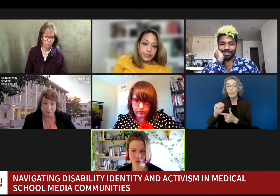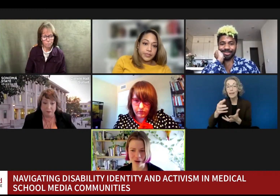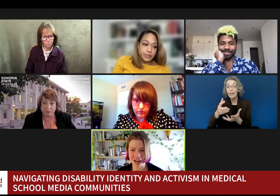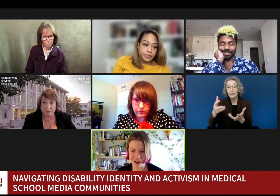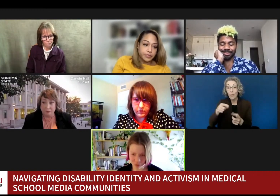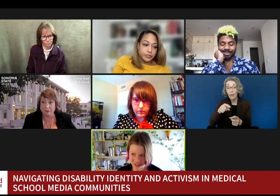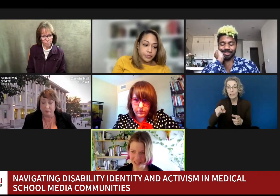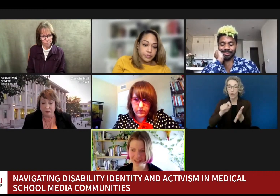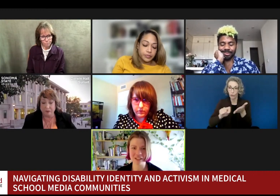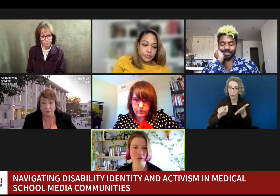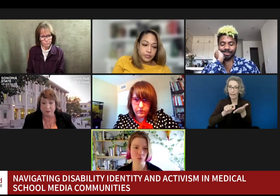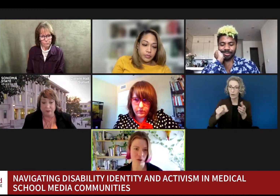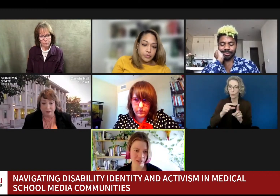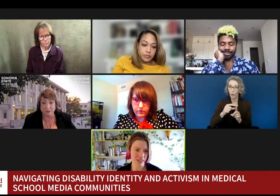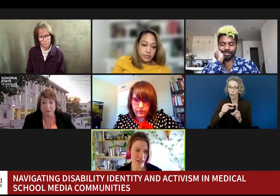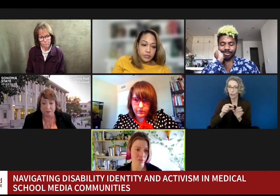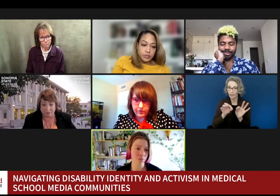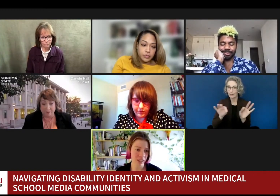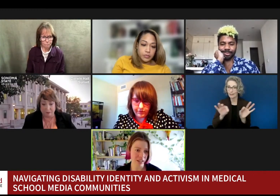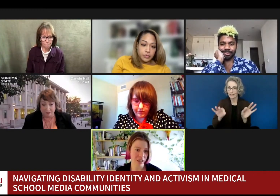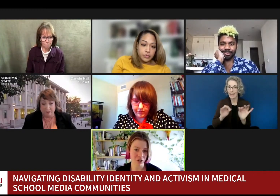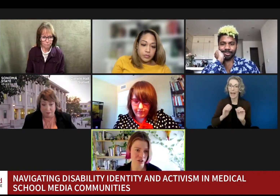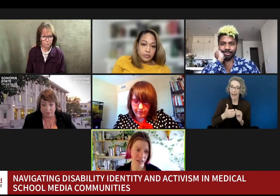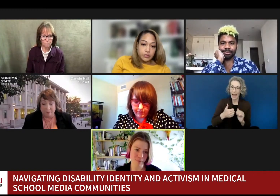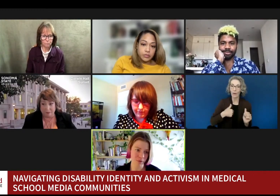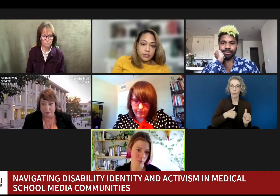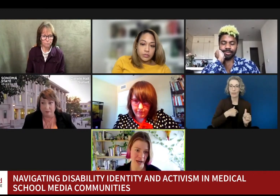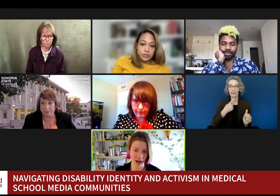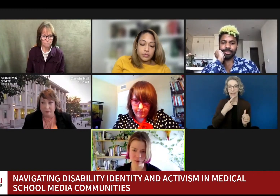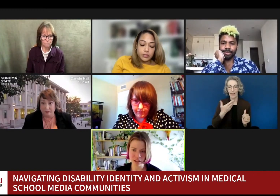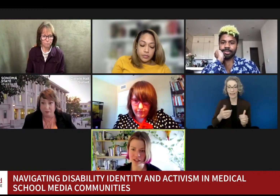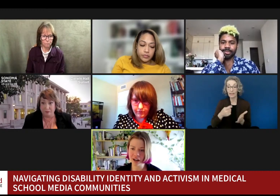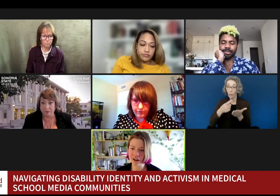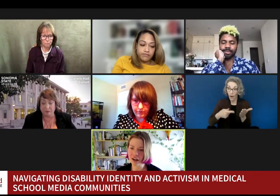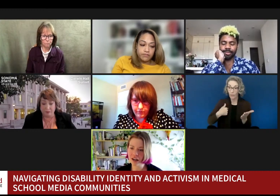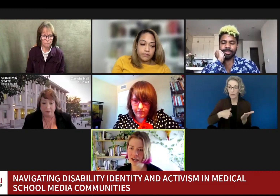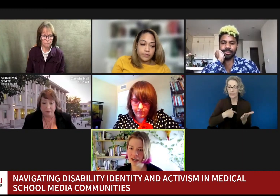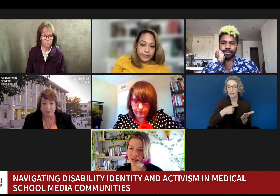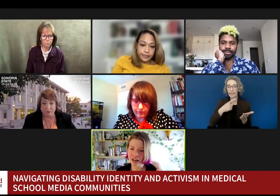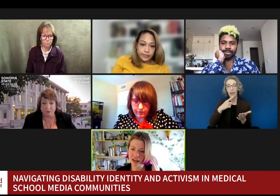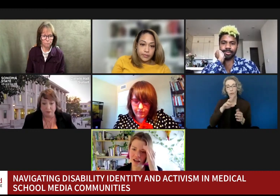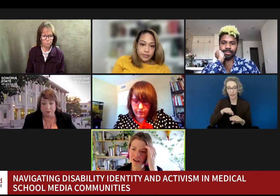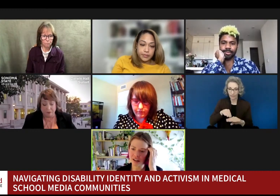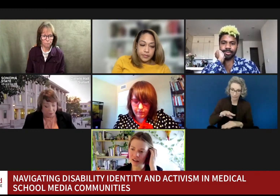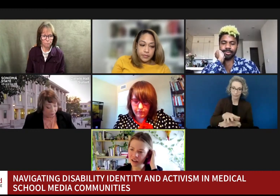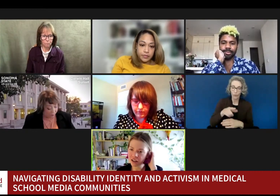So how we say things and what we say really shapes what happens there.